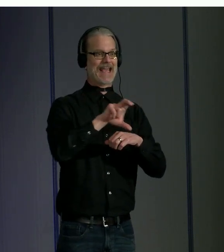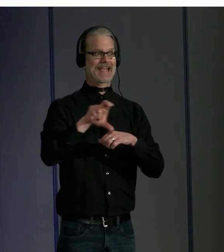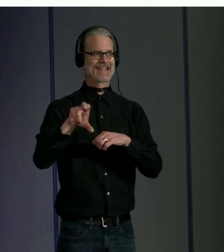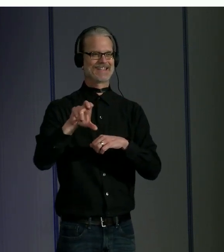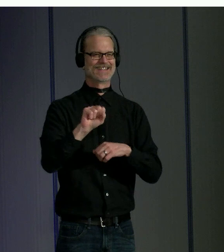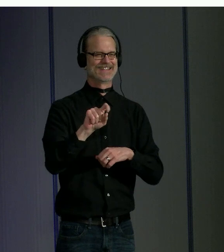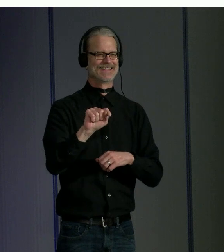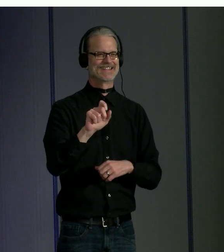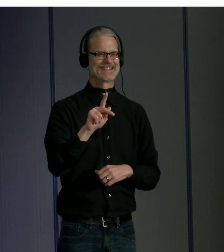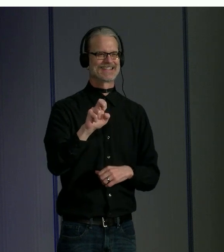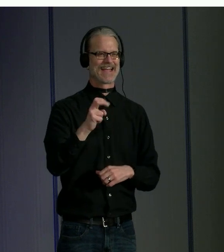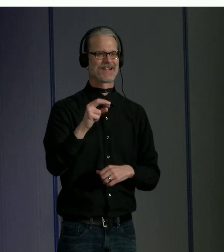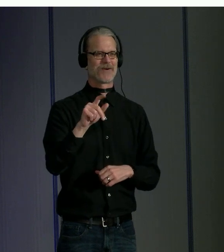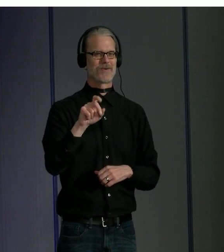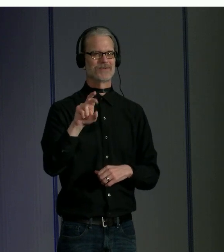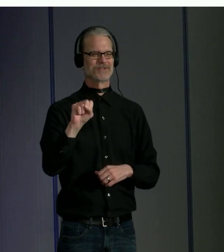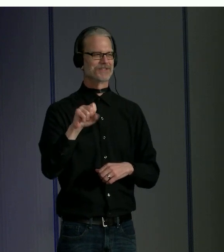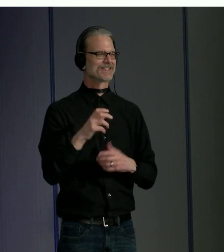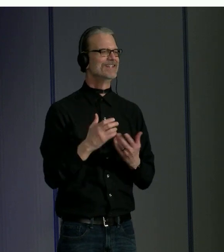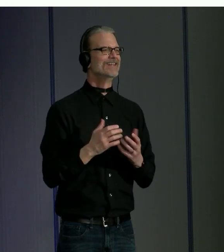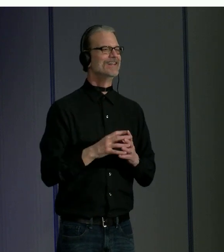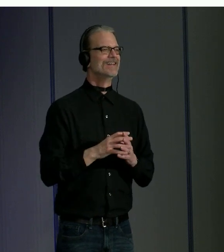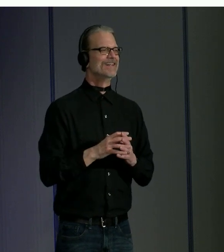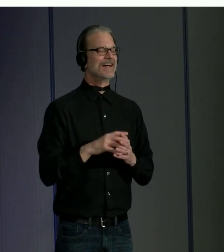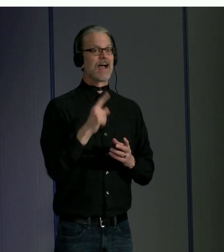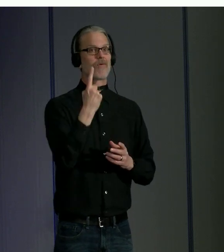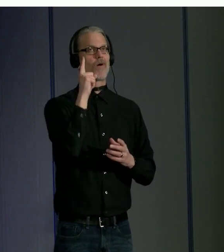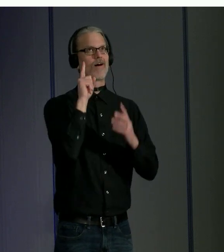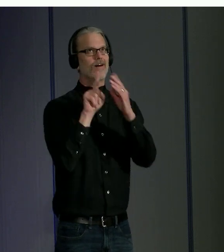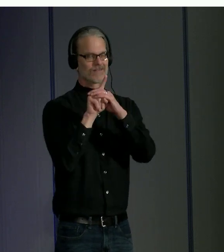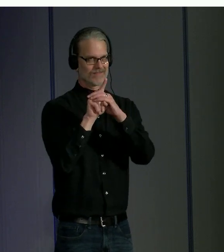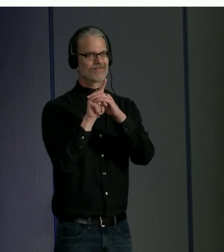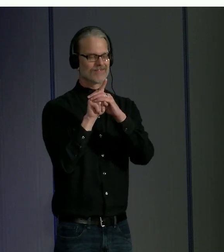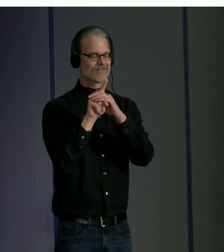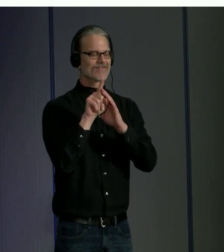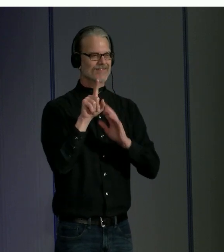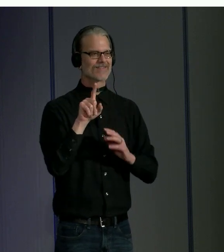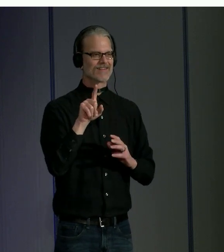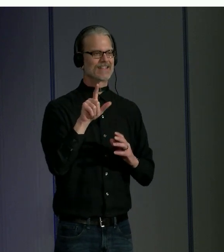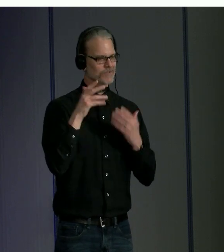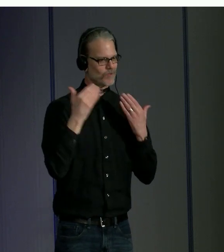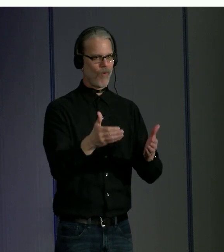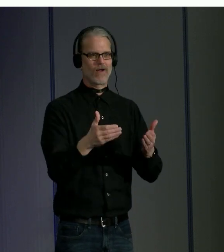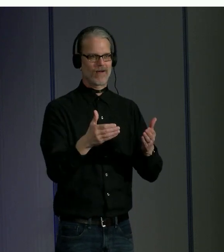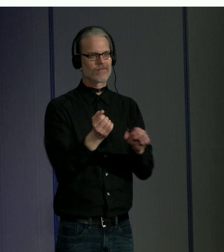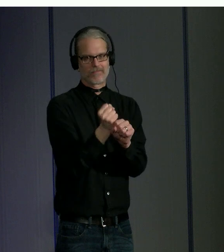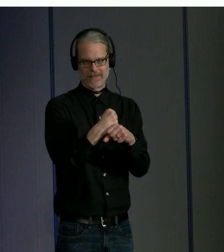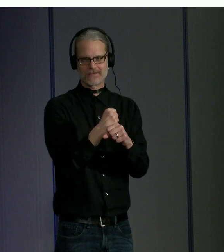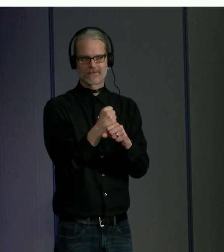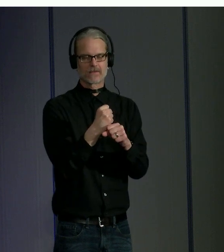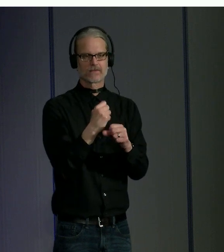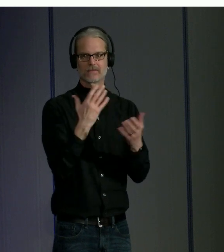that. And only thing that came to mind was to actually just go ahead and create maybe a bunch of